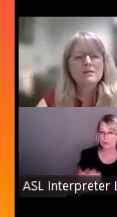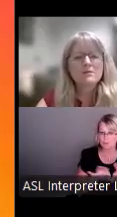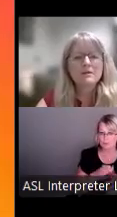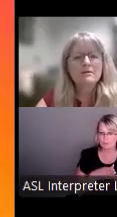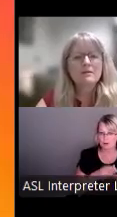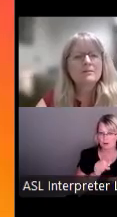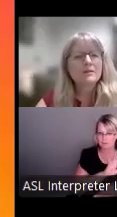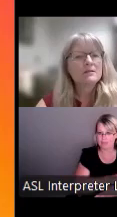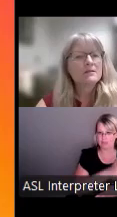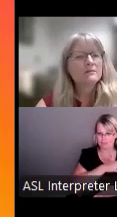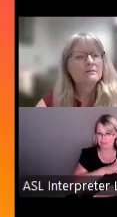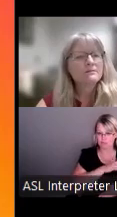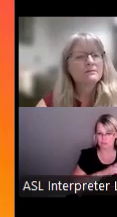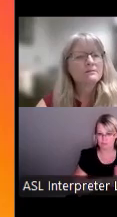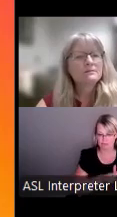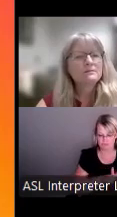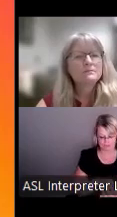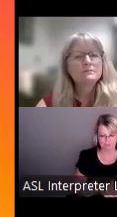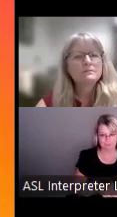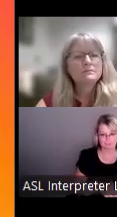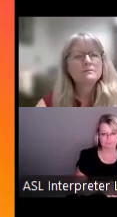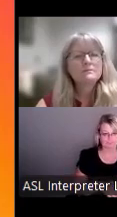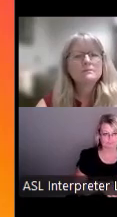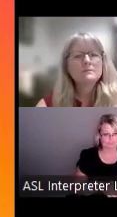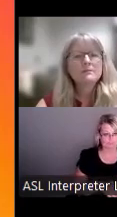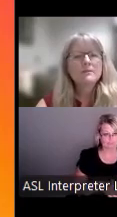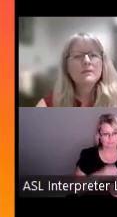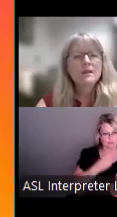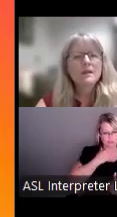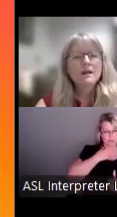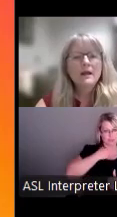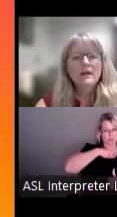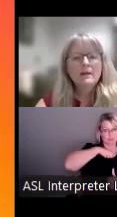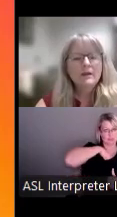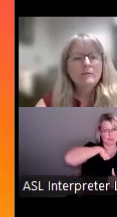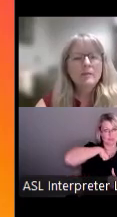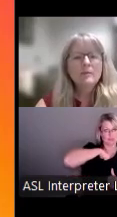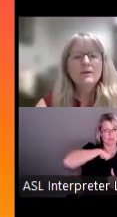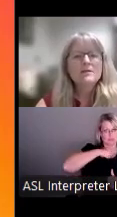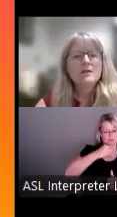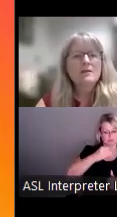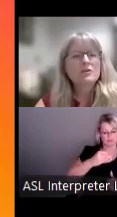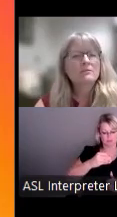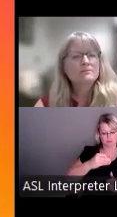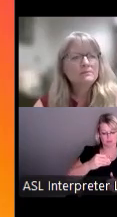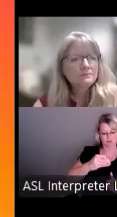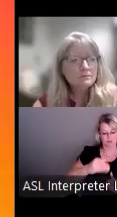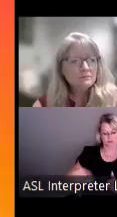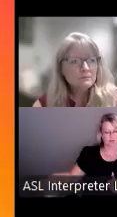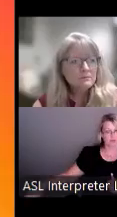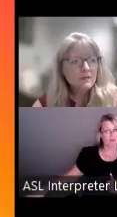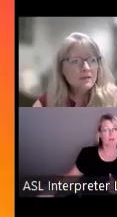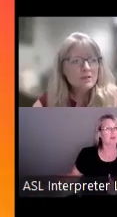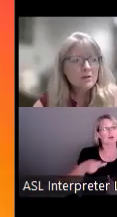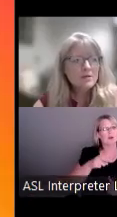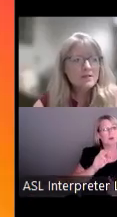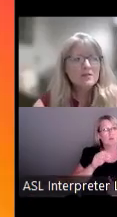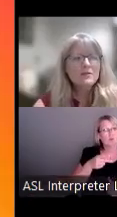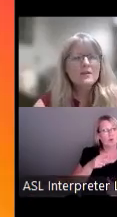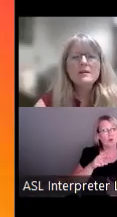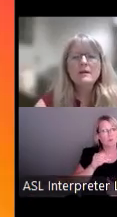sensory development, and then we have proprioception. So, sensory